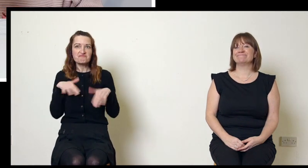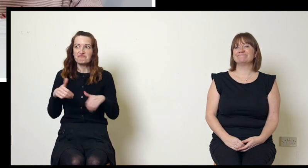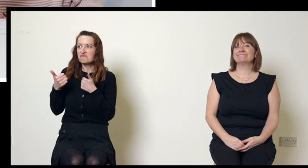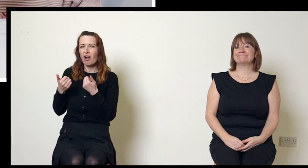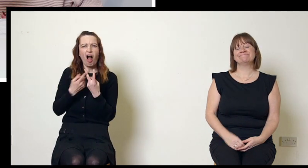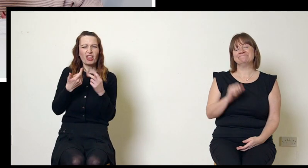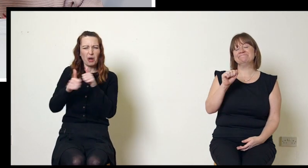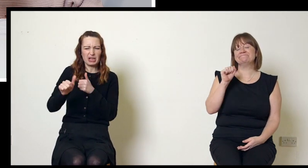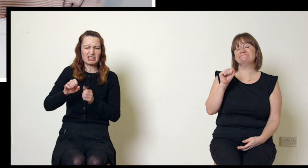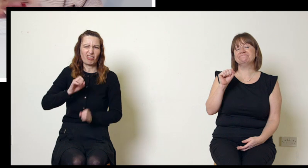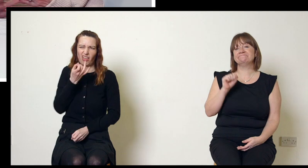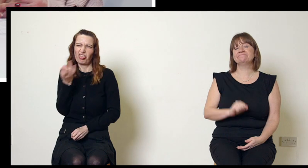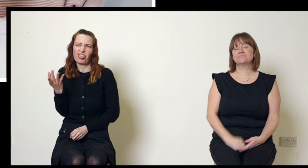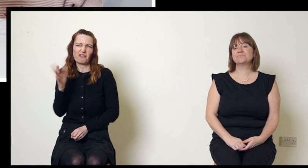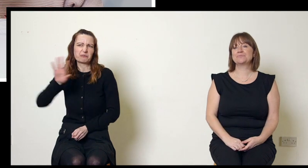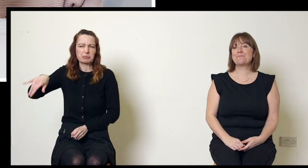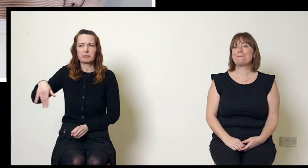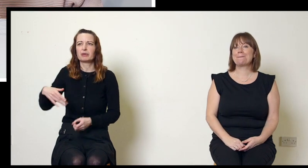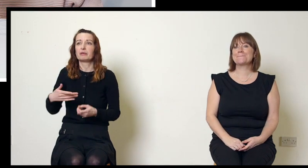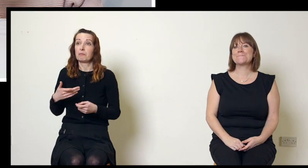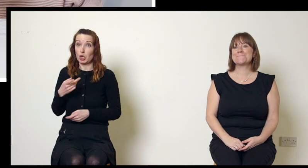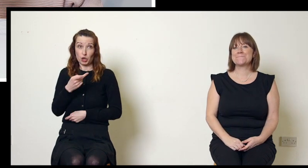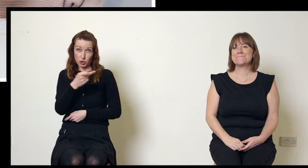Yeah, but the fact that you guys have embraced it so much